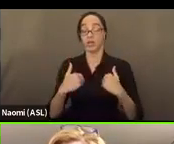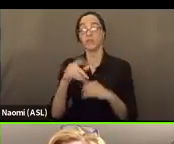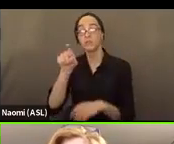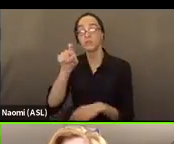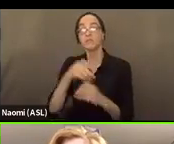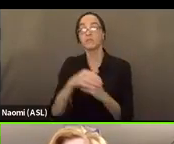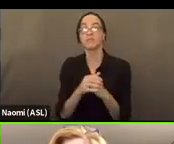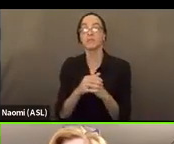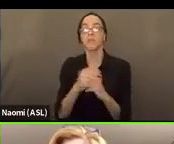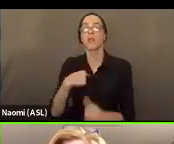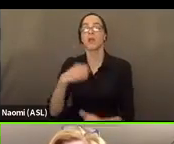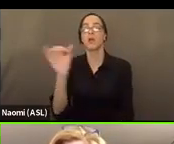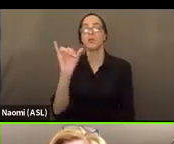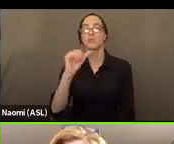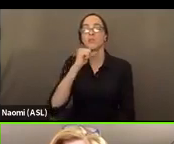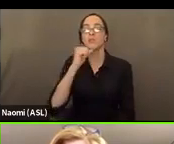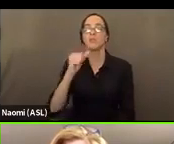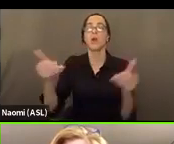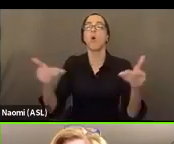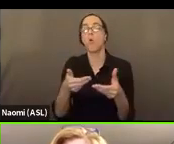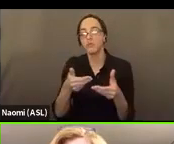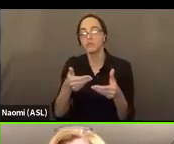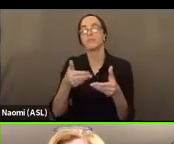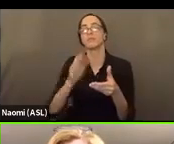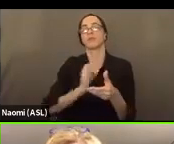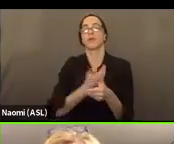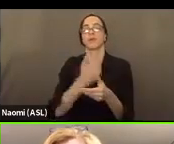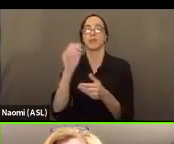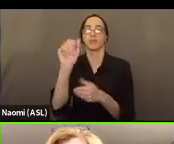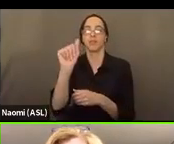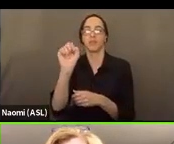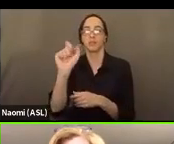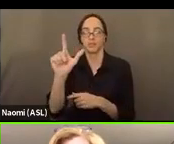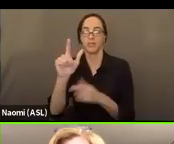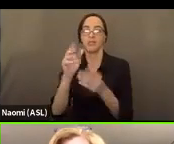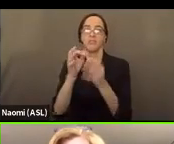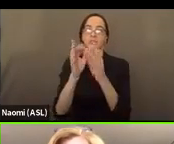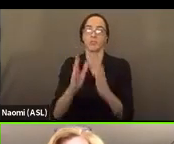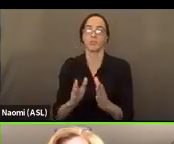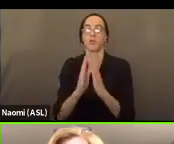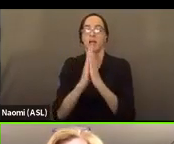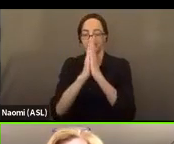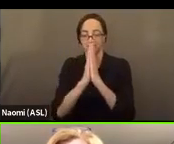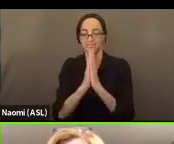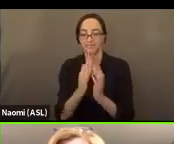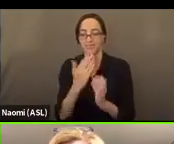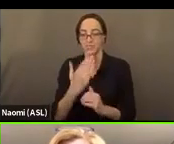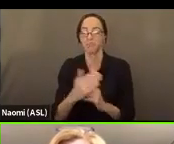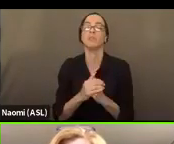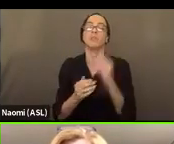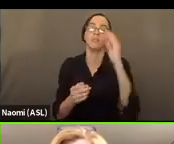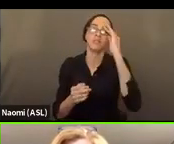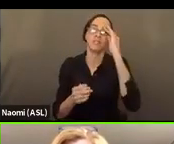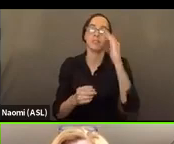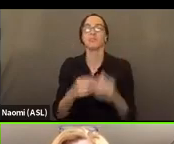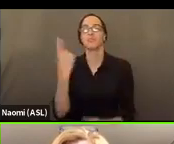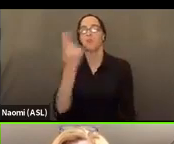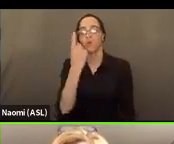sign language interpreter naomi lacrosse and um it's always a pleasure to have you here naomi